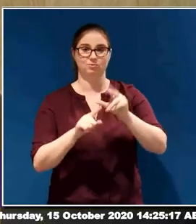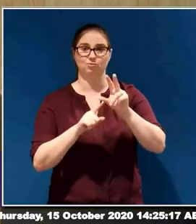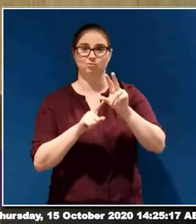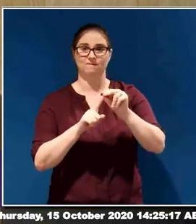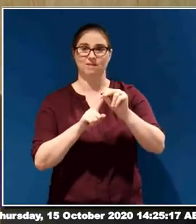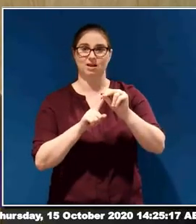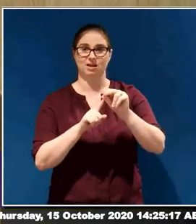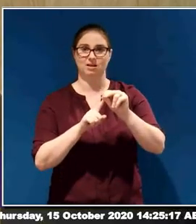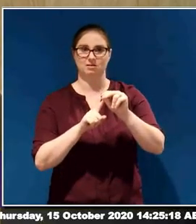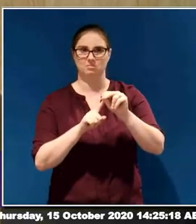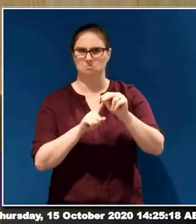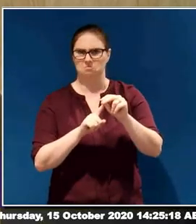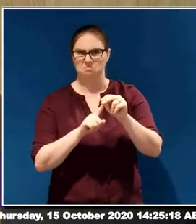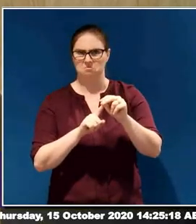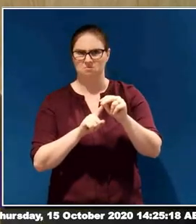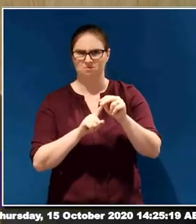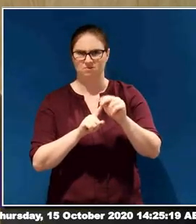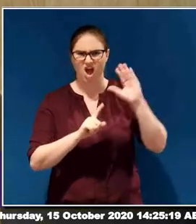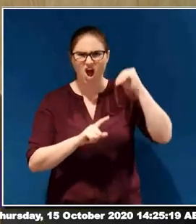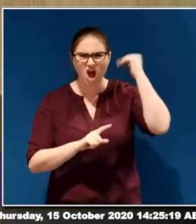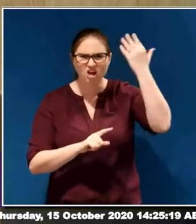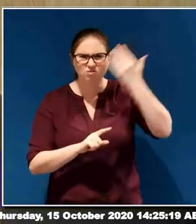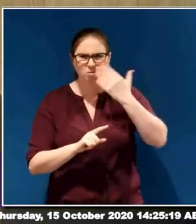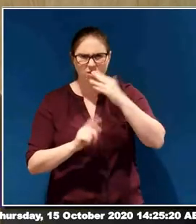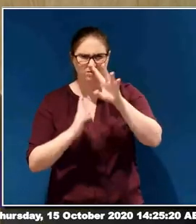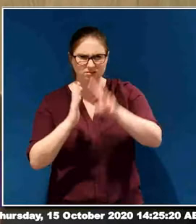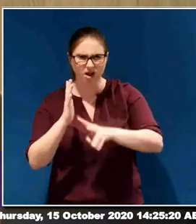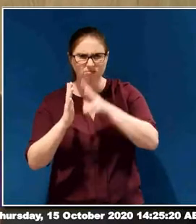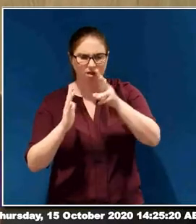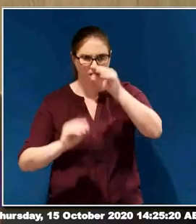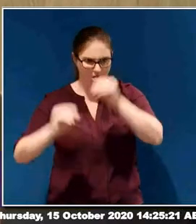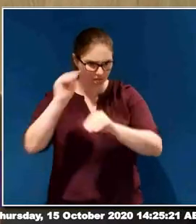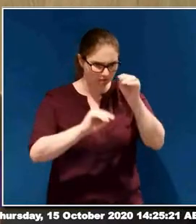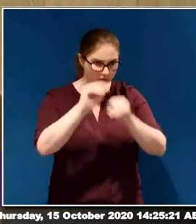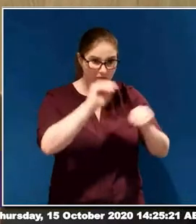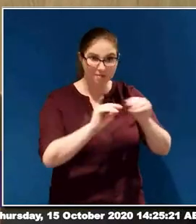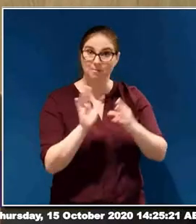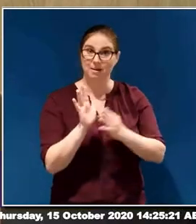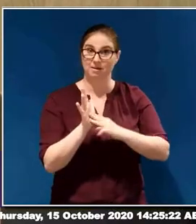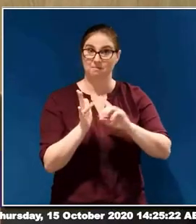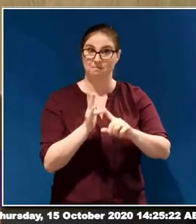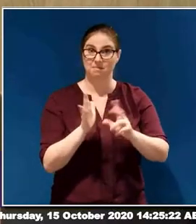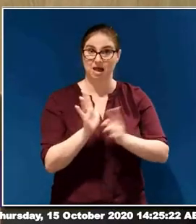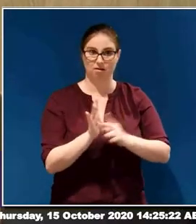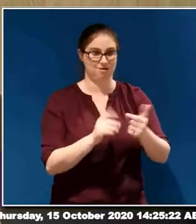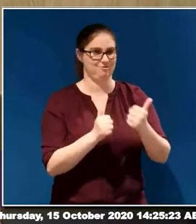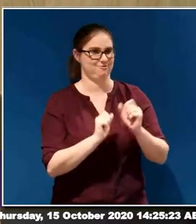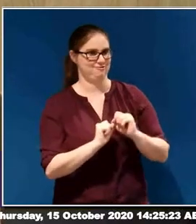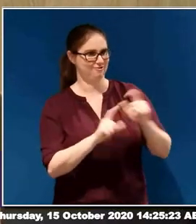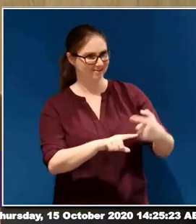So they might go to English on Monday and then not have English again until Friday, so they haven't done their homework because they didn't even know